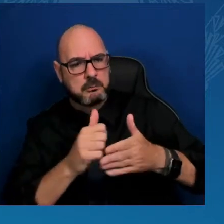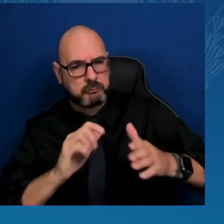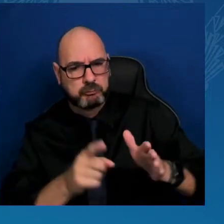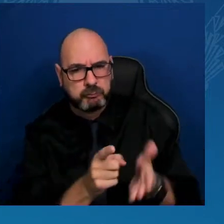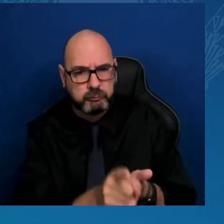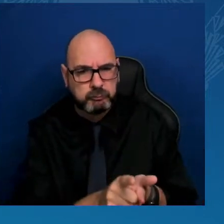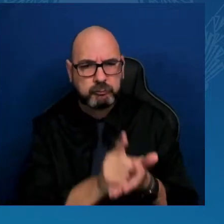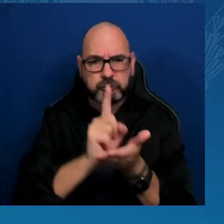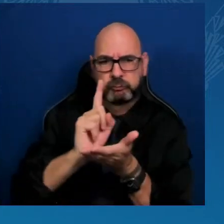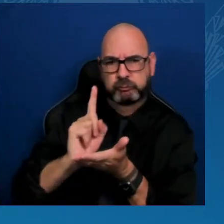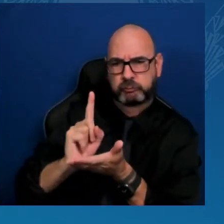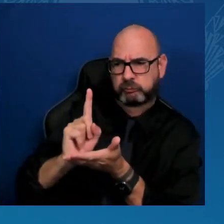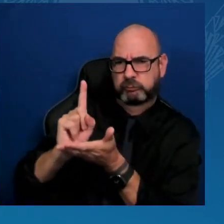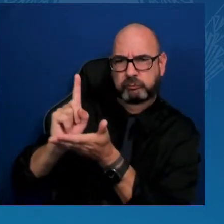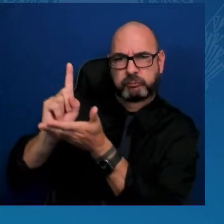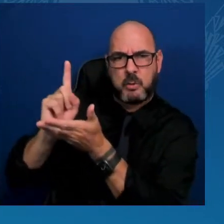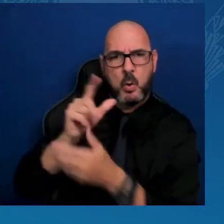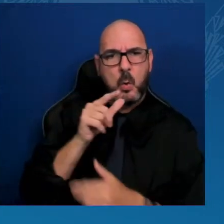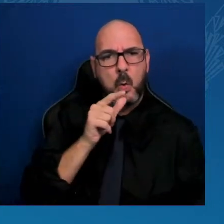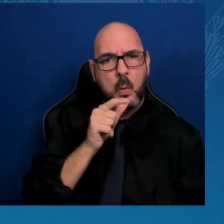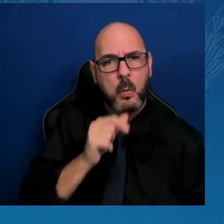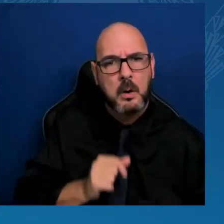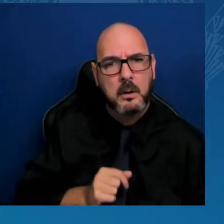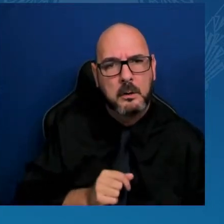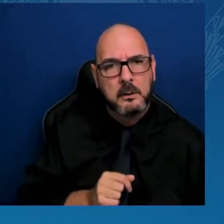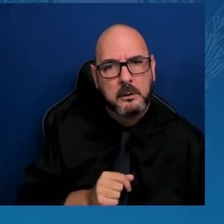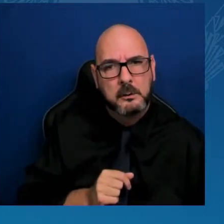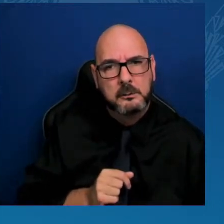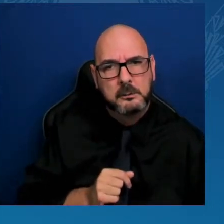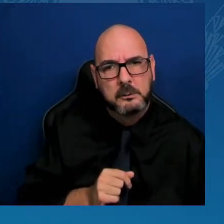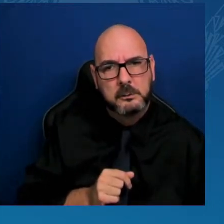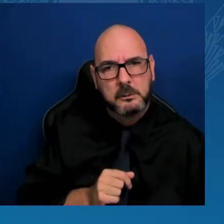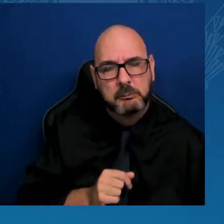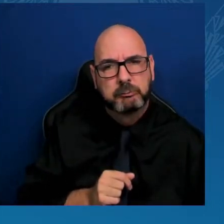Let us agree that it is a sign of strength,